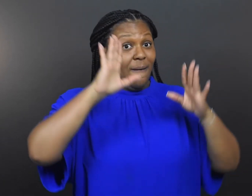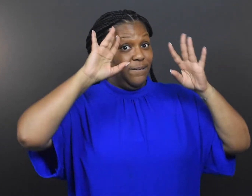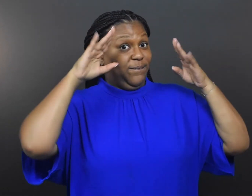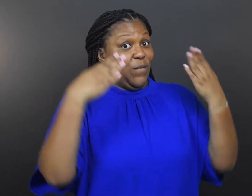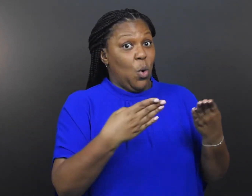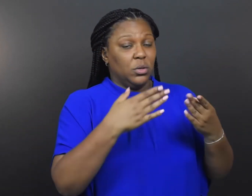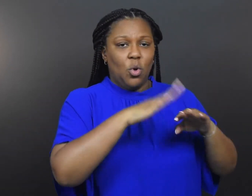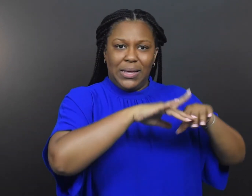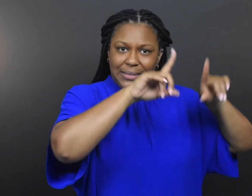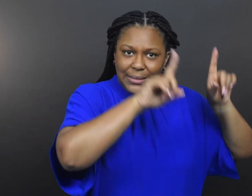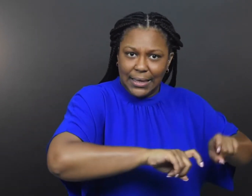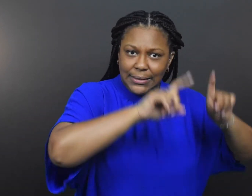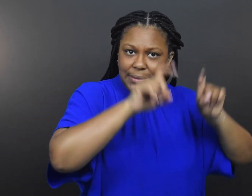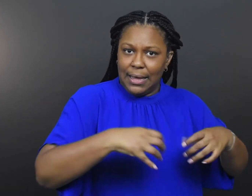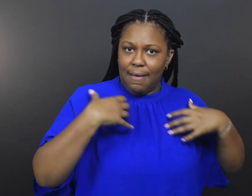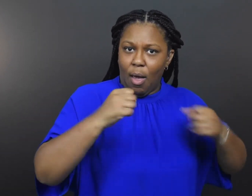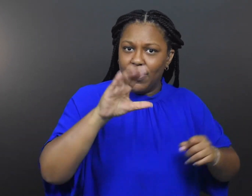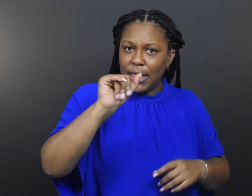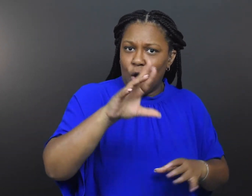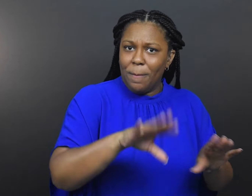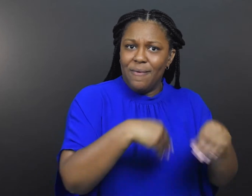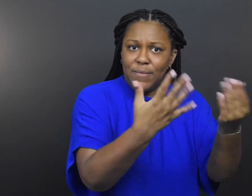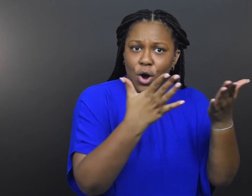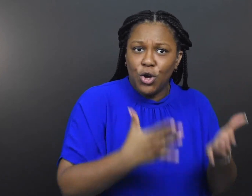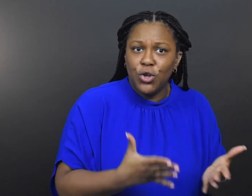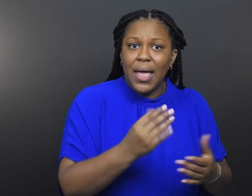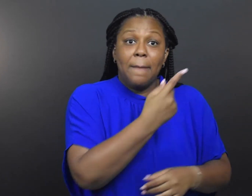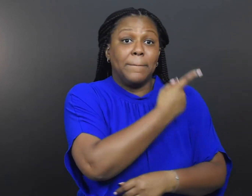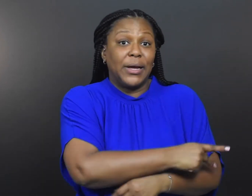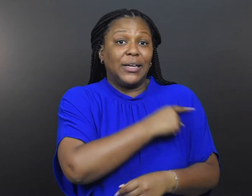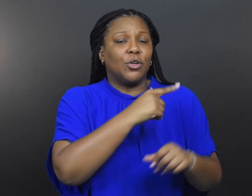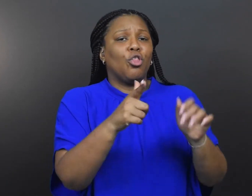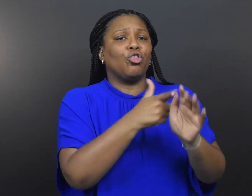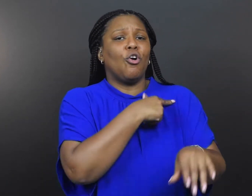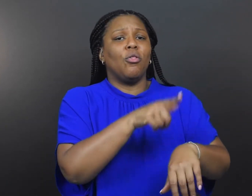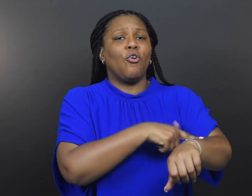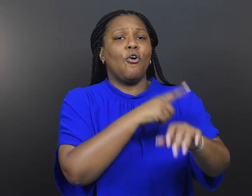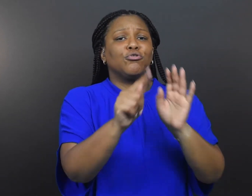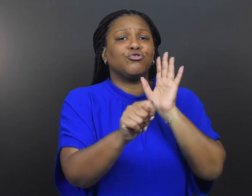was on testing healthcare providers and patients in long-term care facilities.